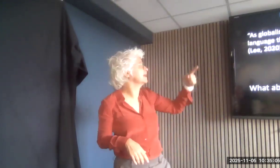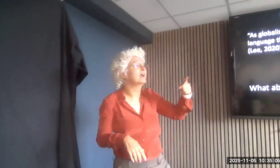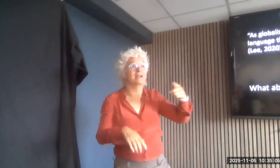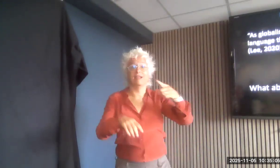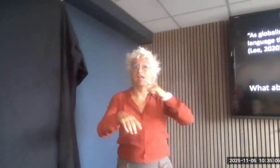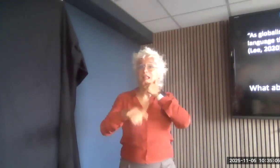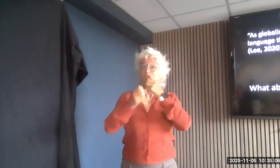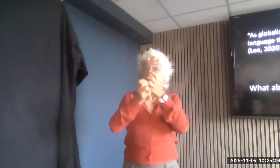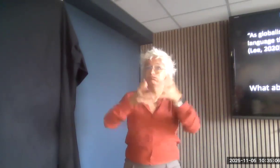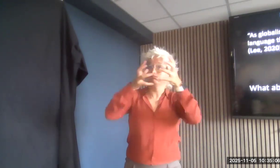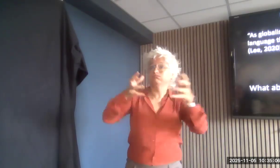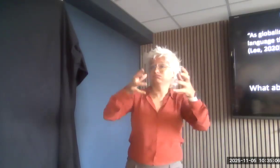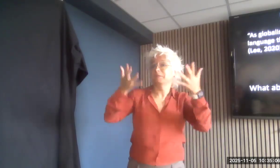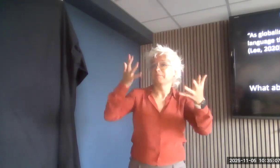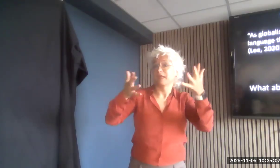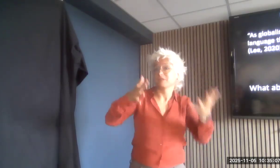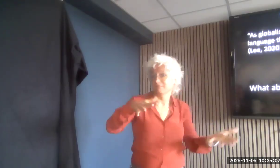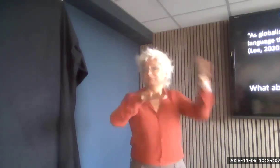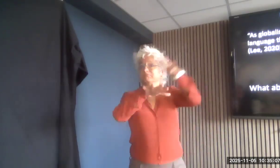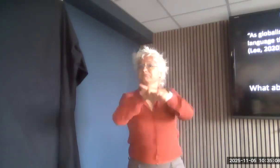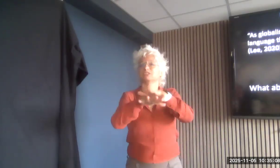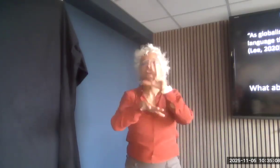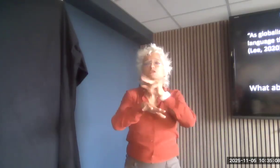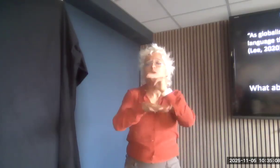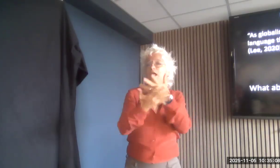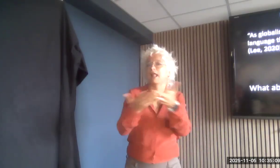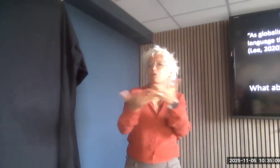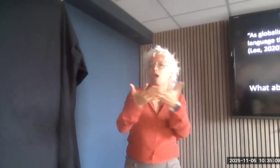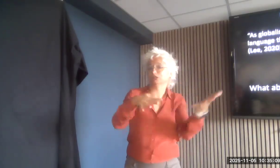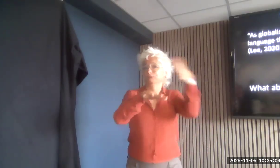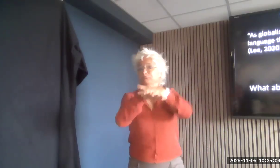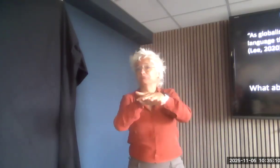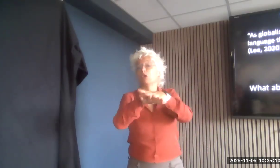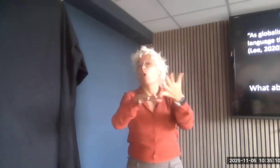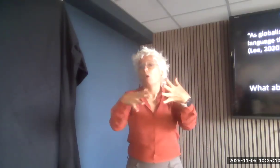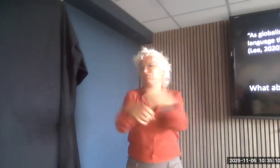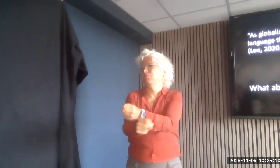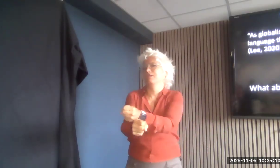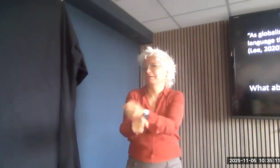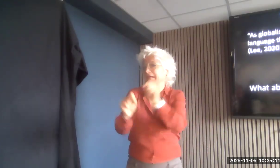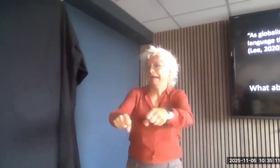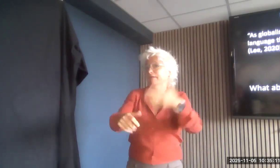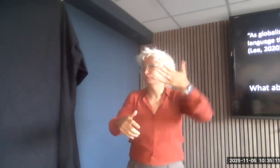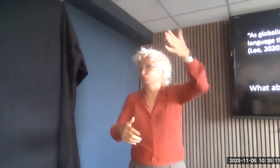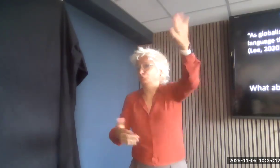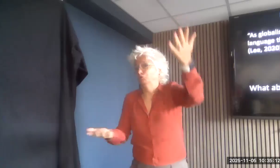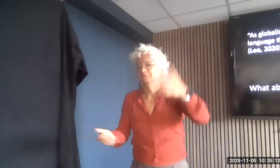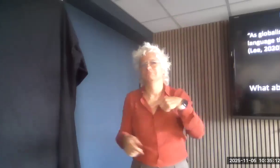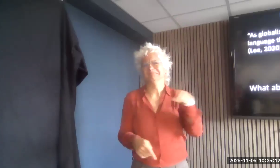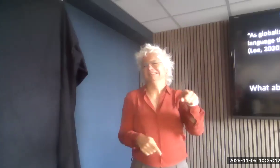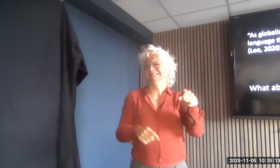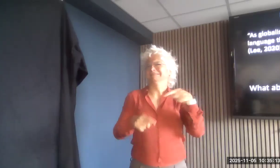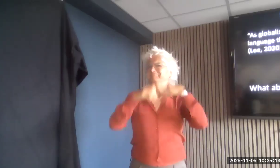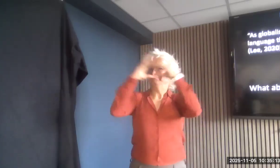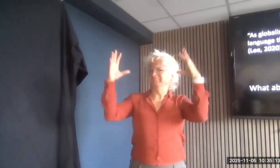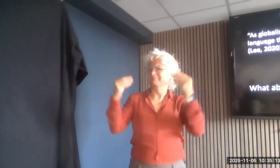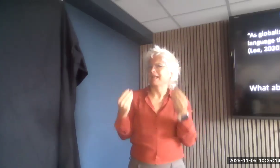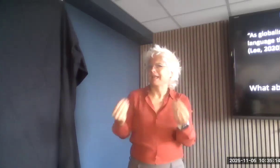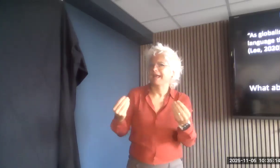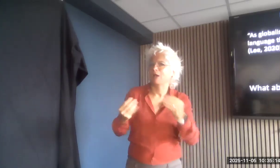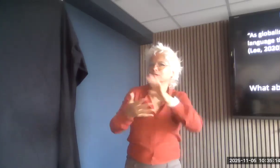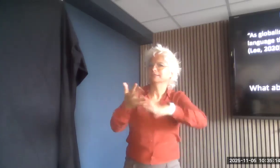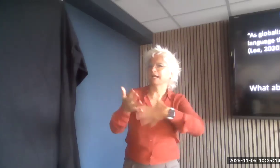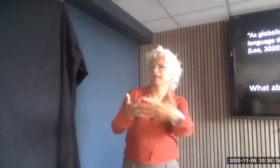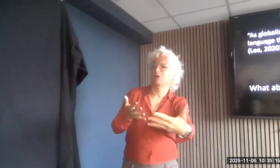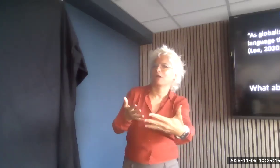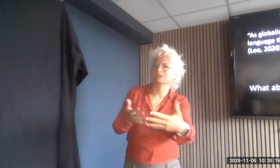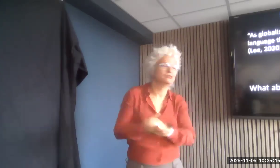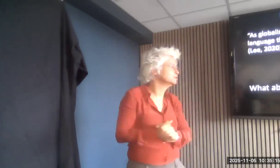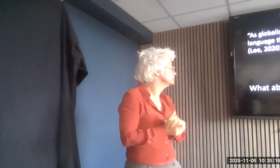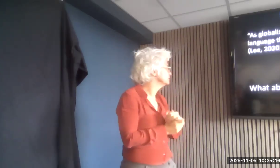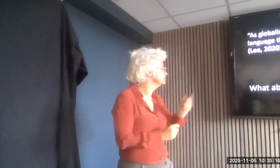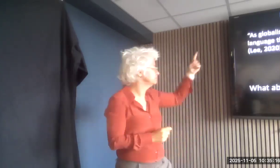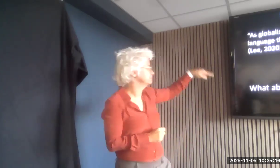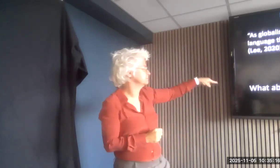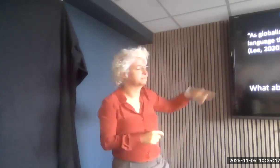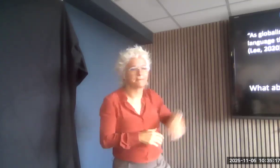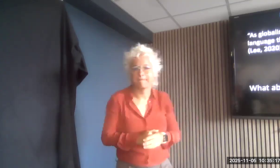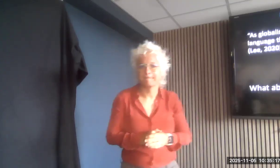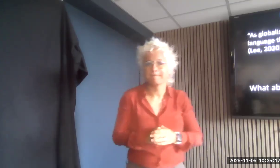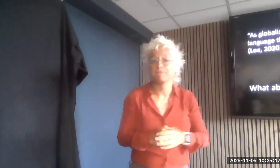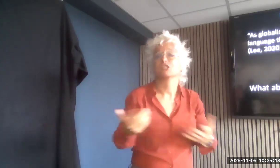And it's international reasoning. So again, maybe there is this parallel, so… maybe we all see more of a use of English in these spaces in future?